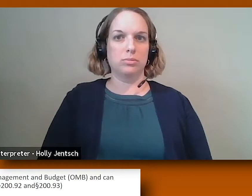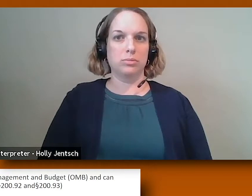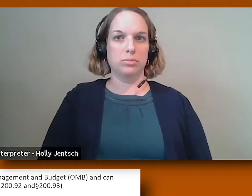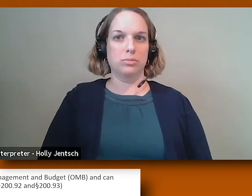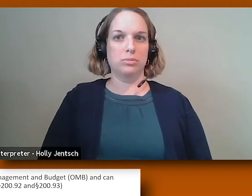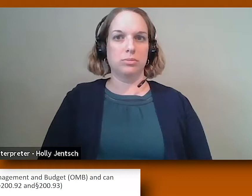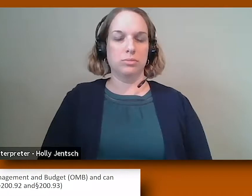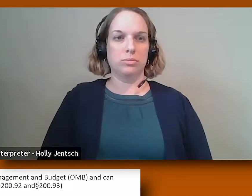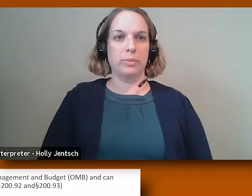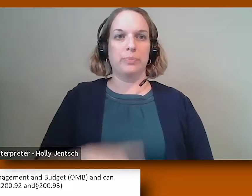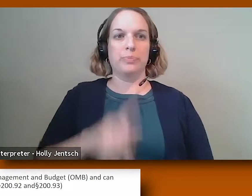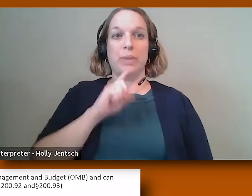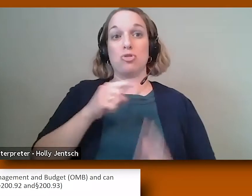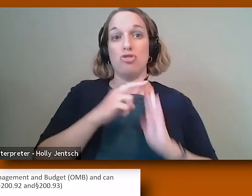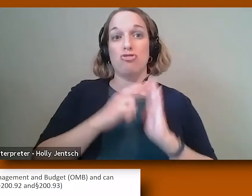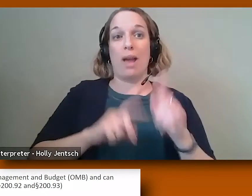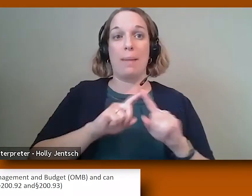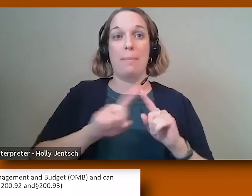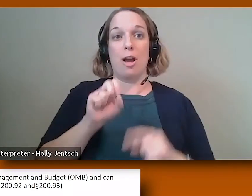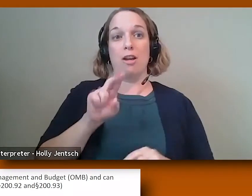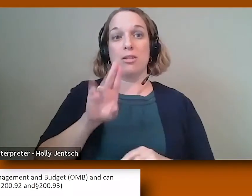an award given to a financial institution,